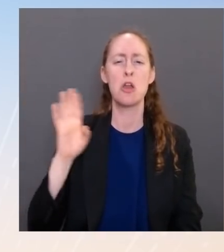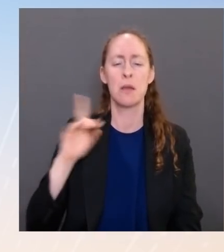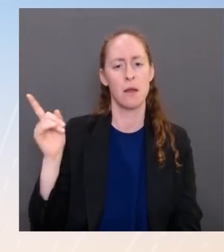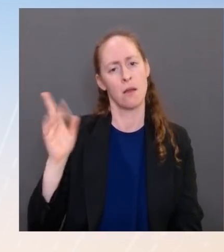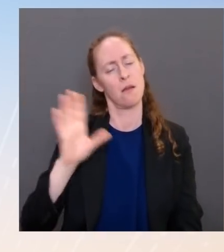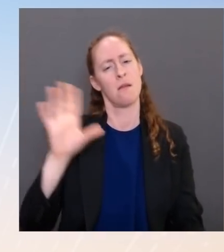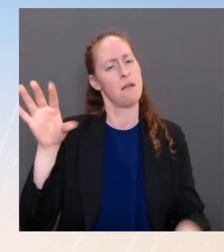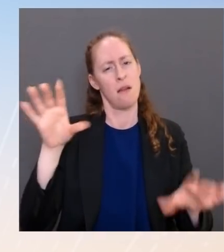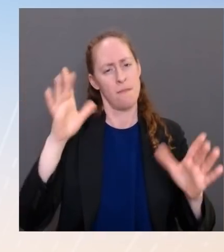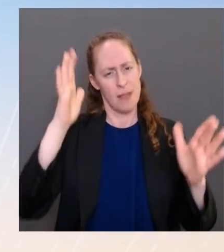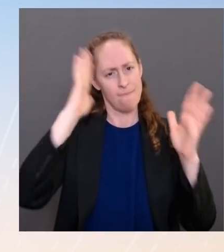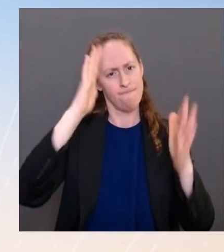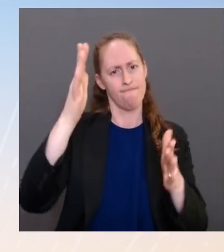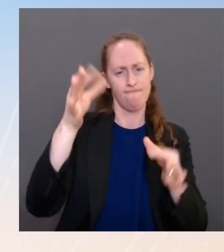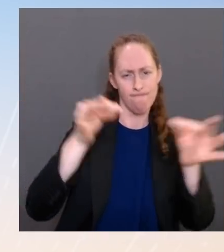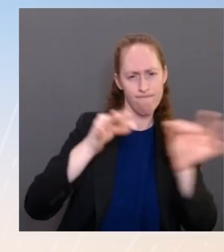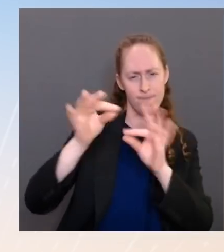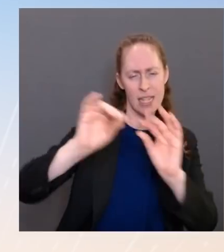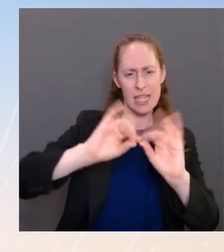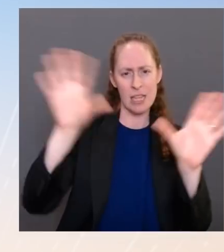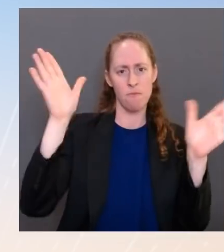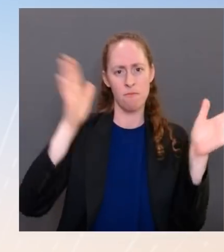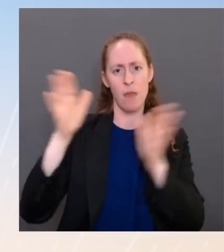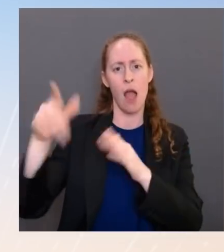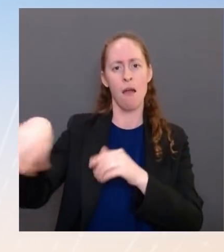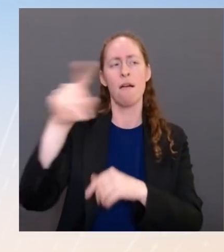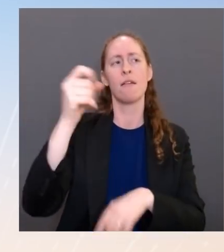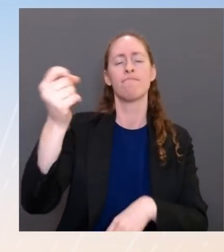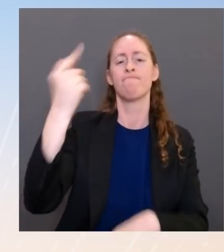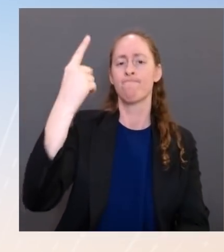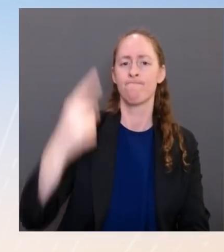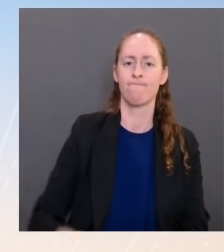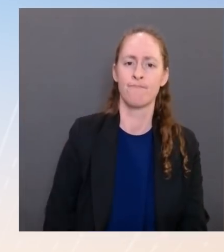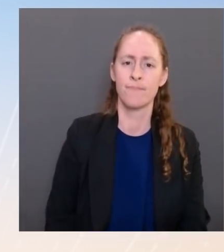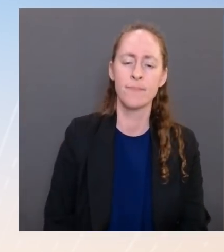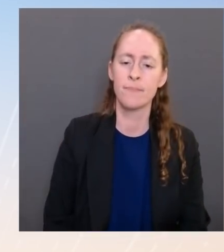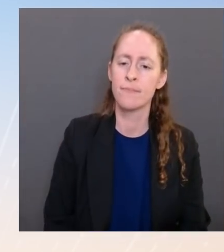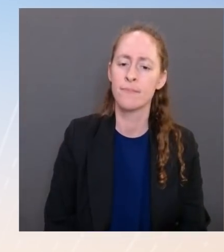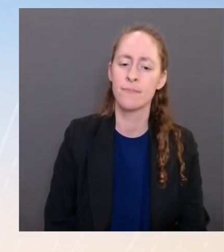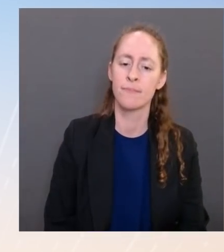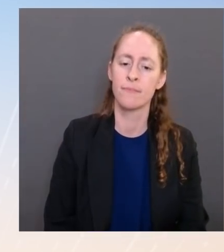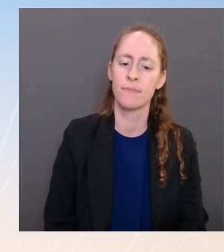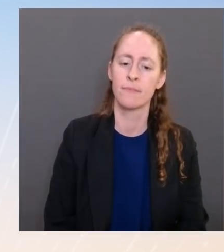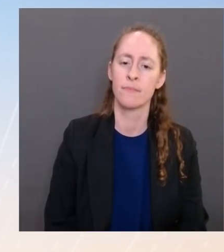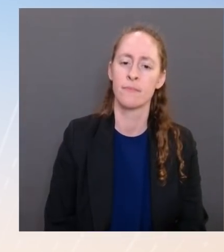Briefly, to follow up on the questions about gas prices -- Ms. Psaki: Yeah. The Press: Can you give us a little more specifics about any new policies the administration